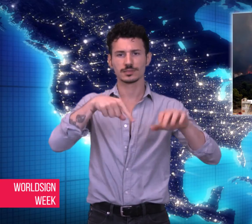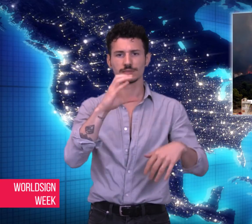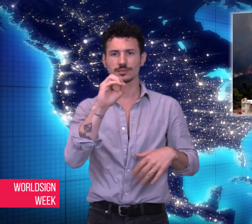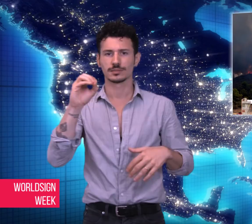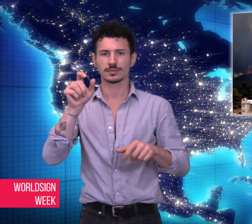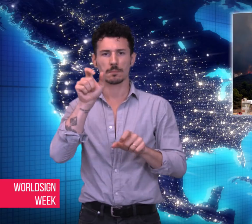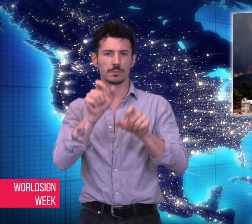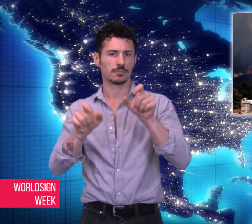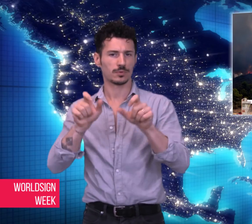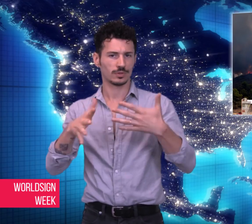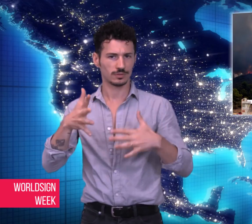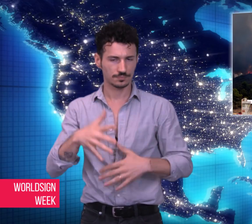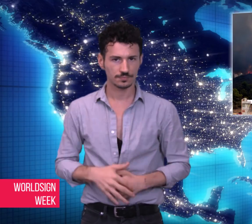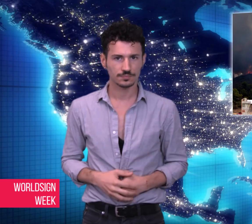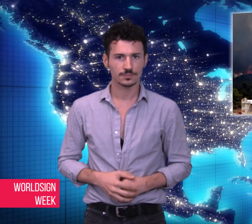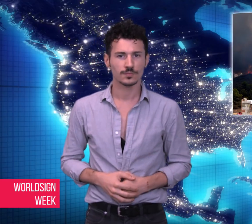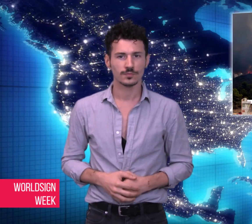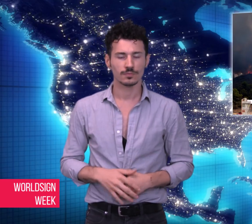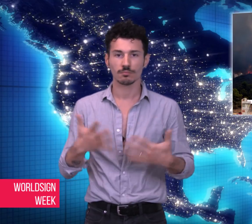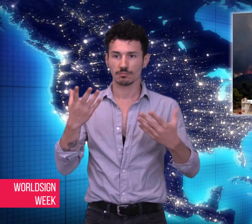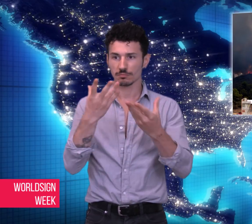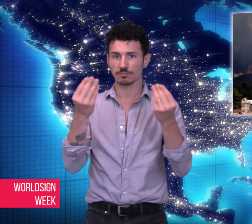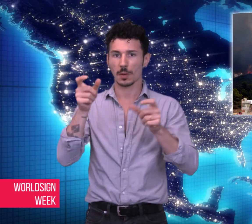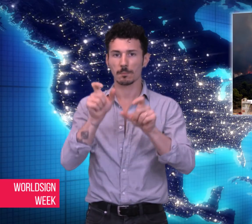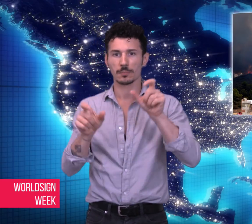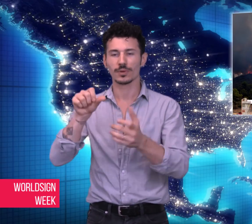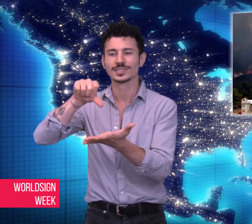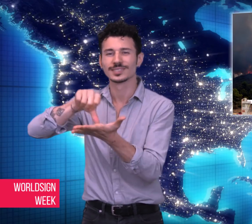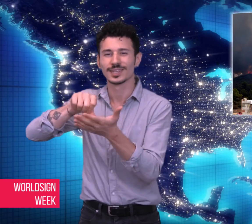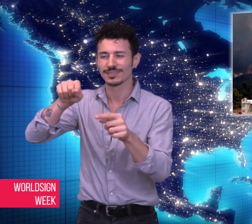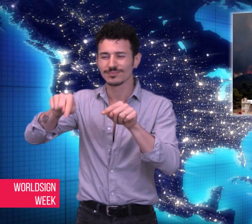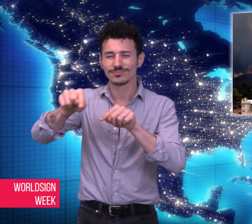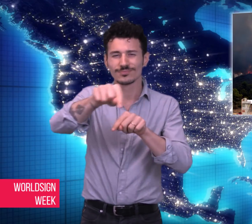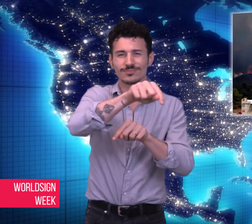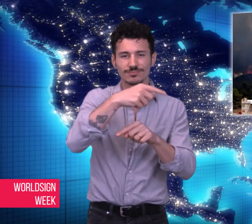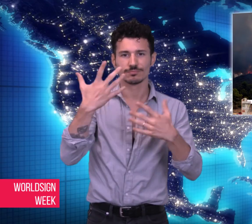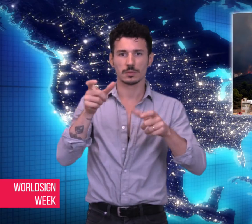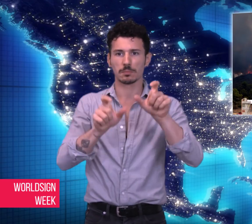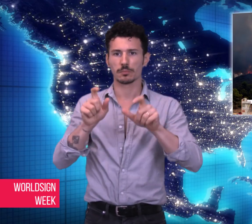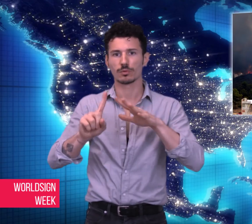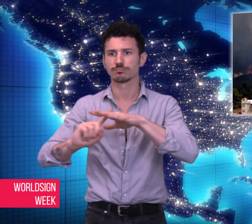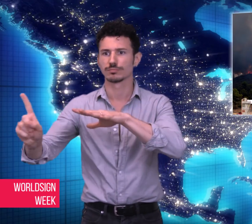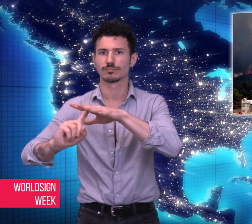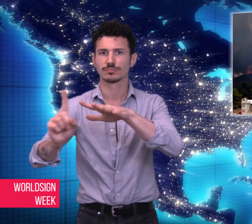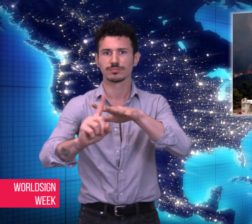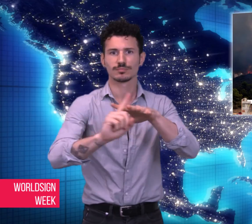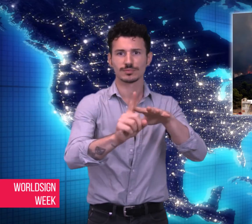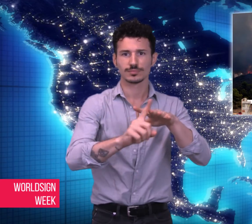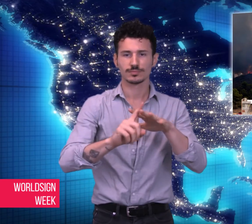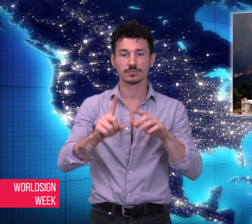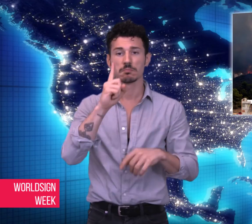from several cities and injuries were reported. High temperatures which hit